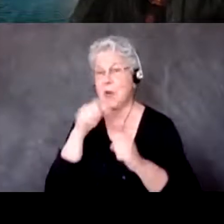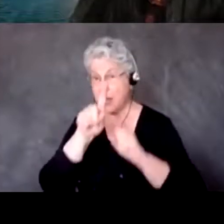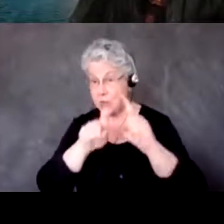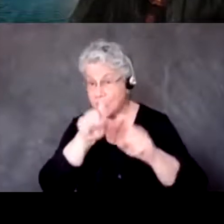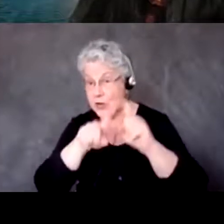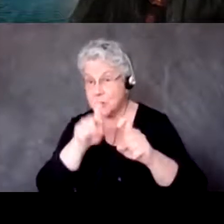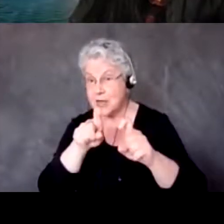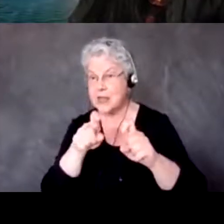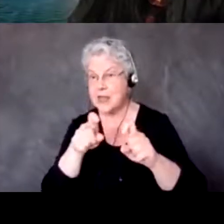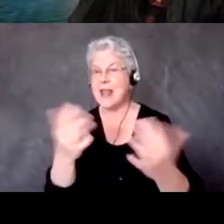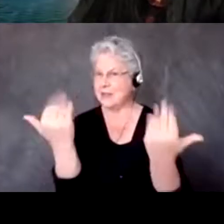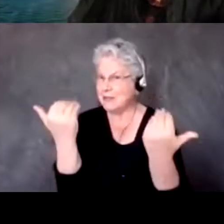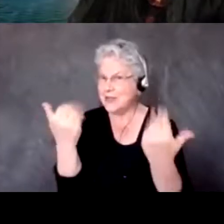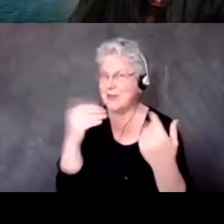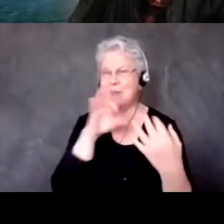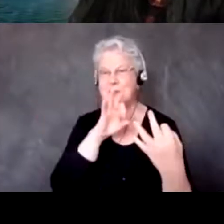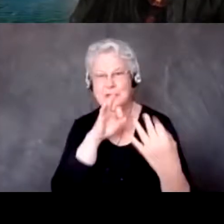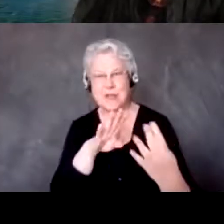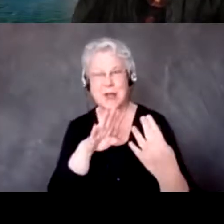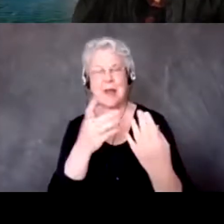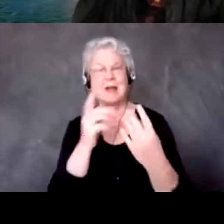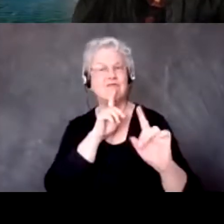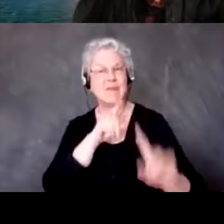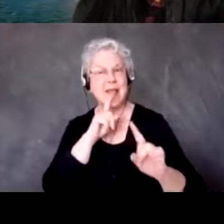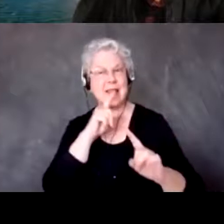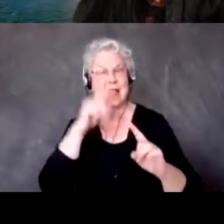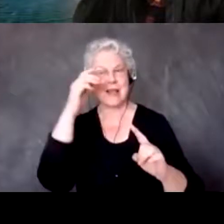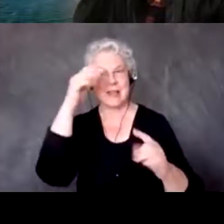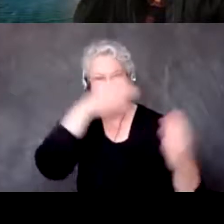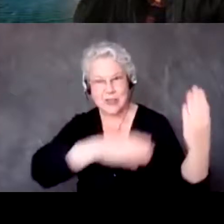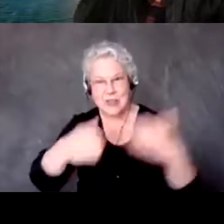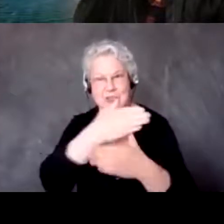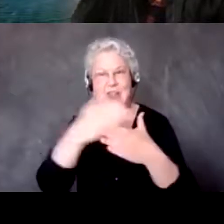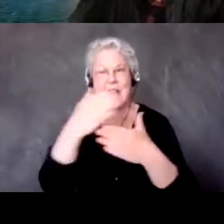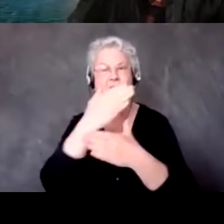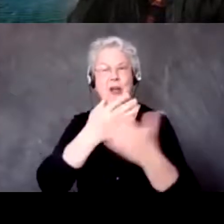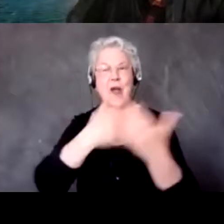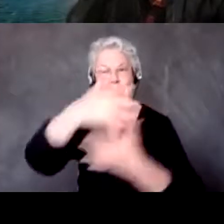and I love to have the knowledge sharing between Nations. So if you have something to share in the